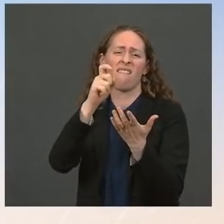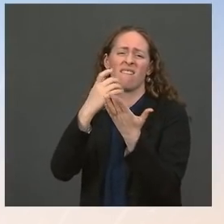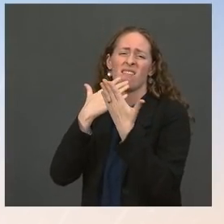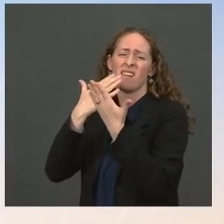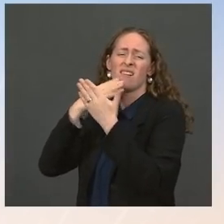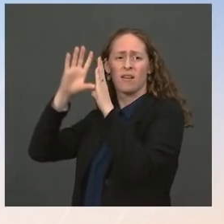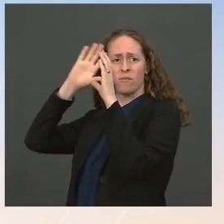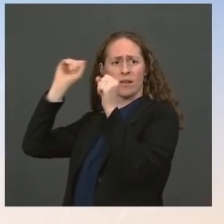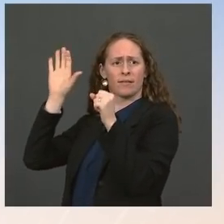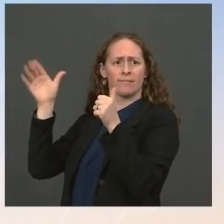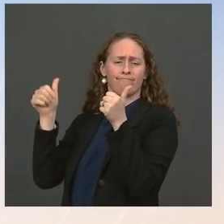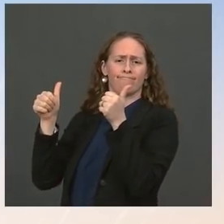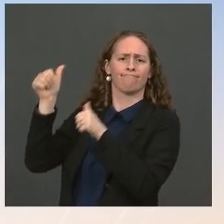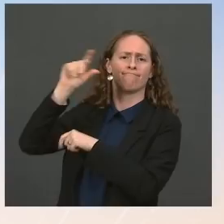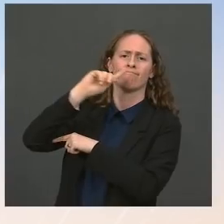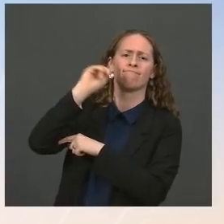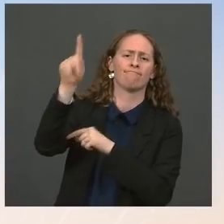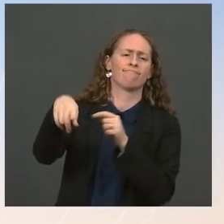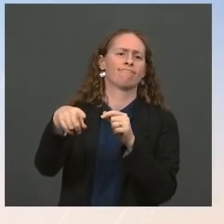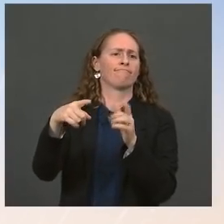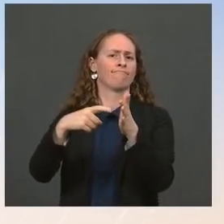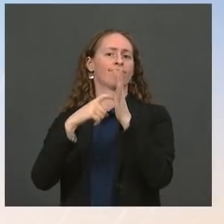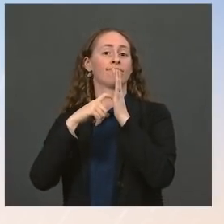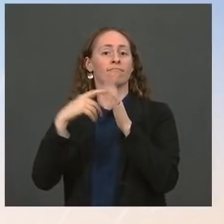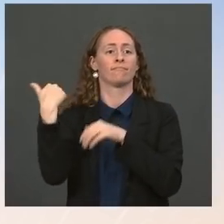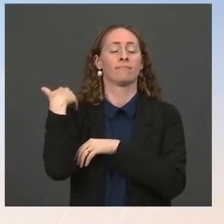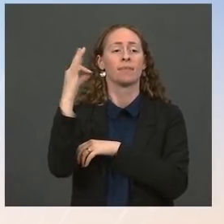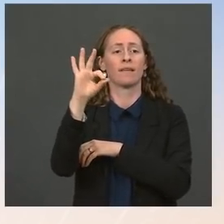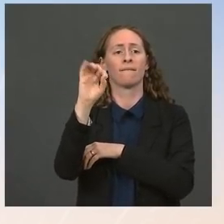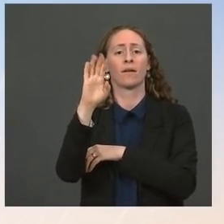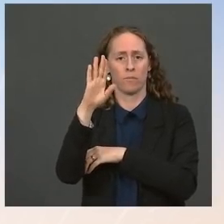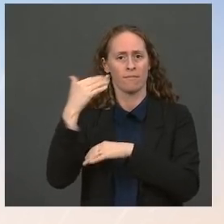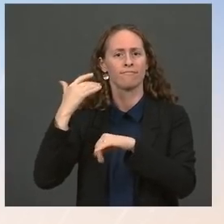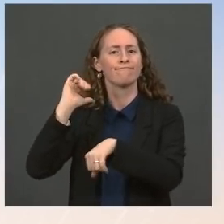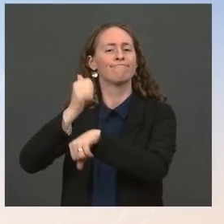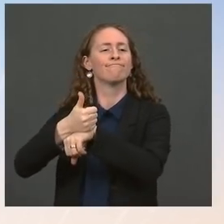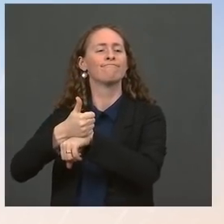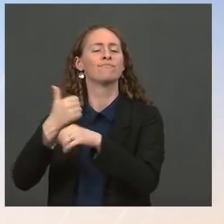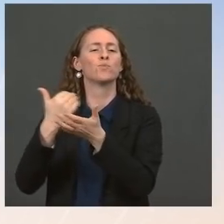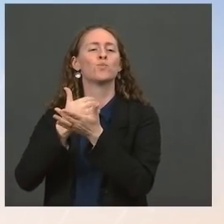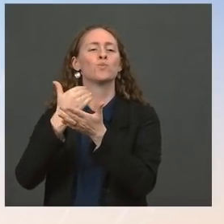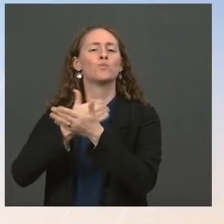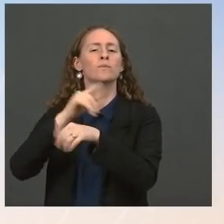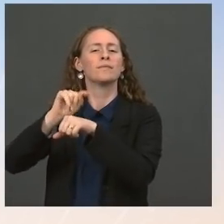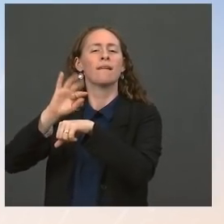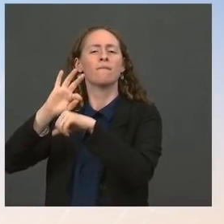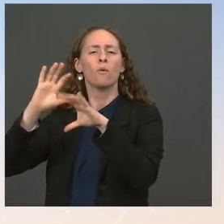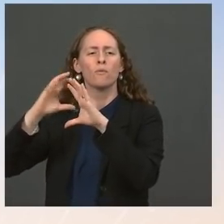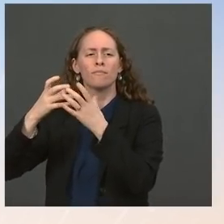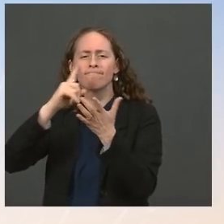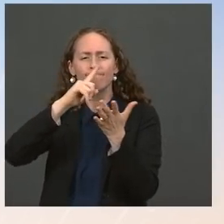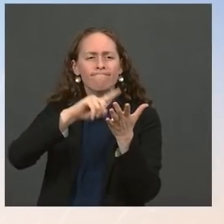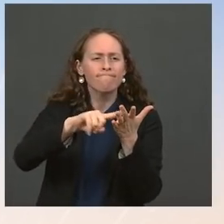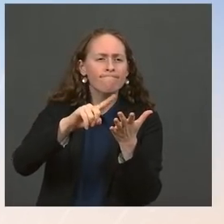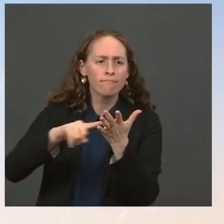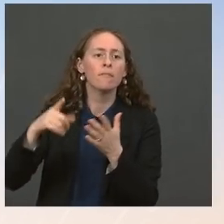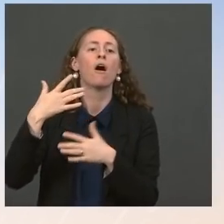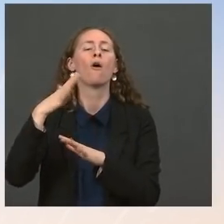the launch of the Supply Chain Disruptions Task Force in June, and the appointment of a dedicated port envoy in August, public and private sector leaders